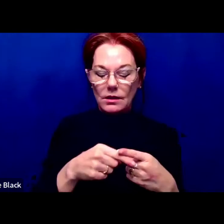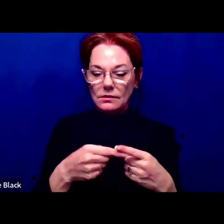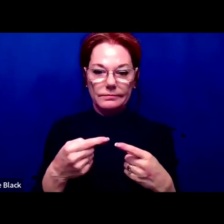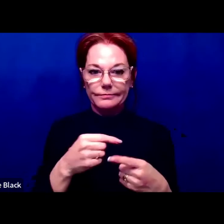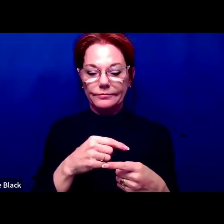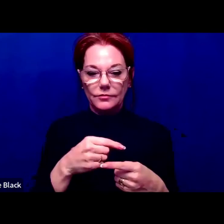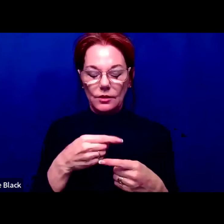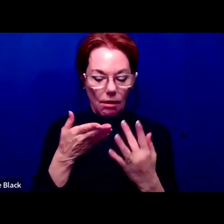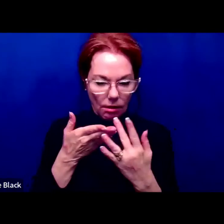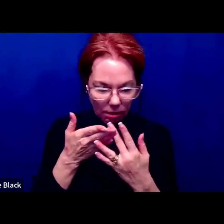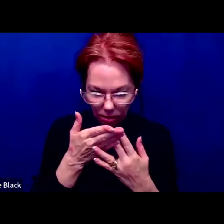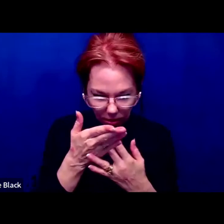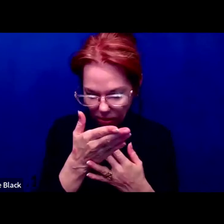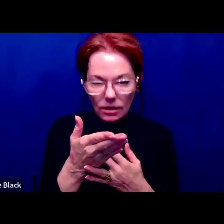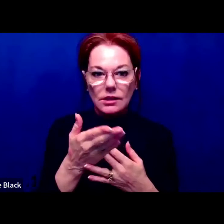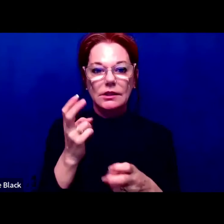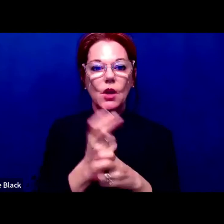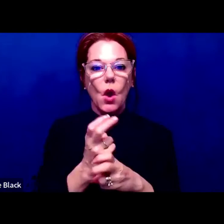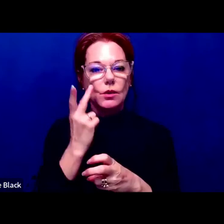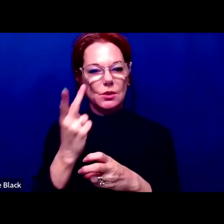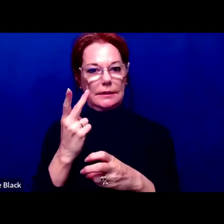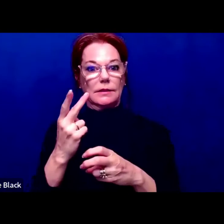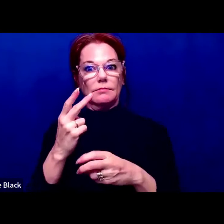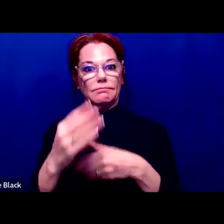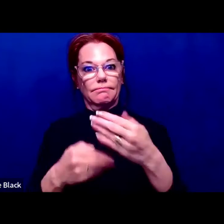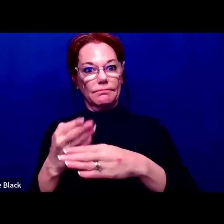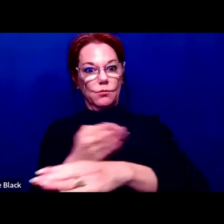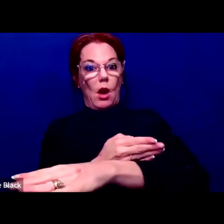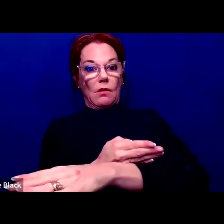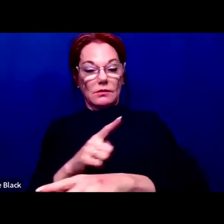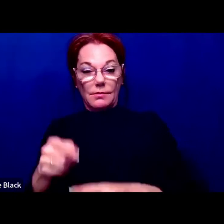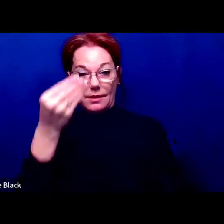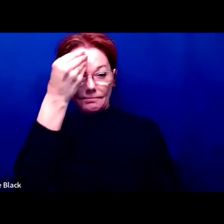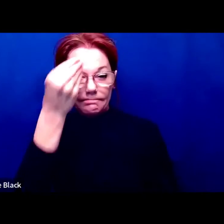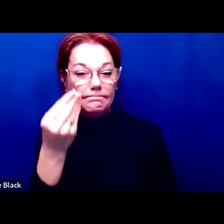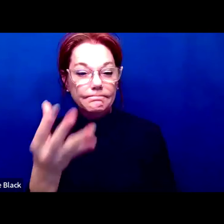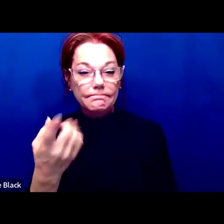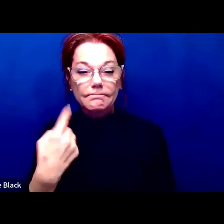progress we're making. But I do want to say we have made a lot of progress. And while we're not